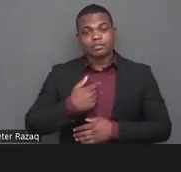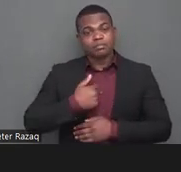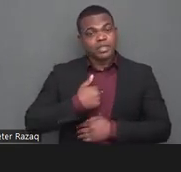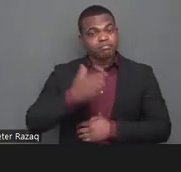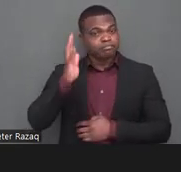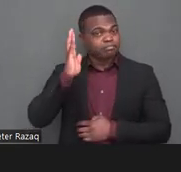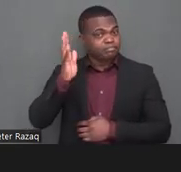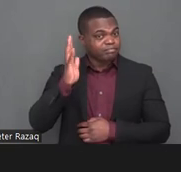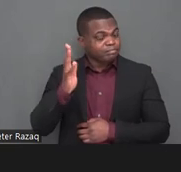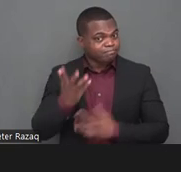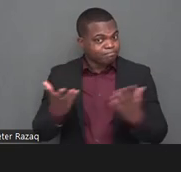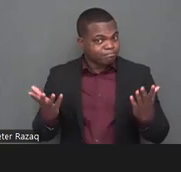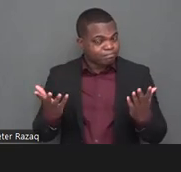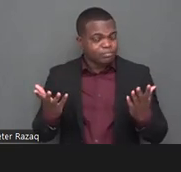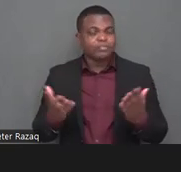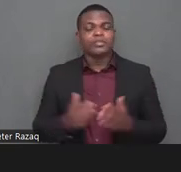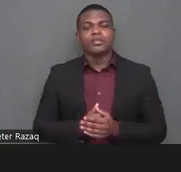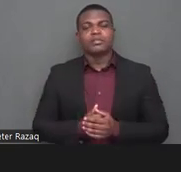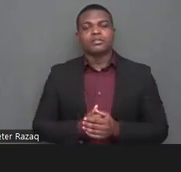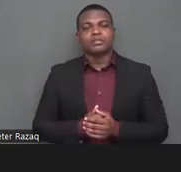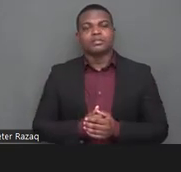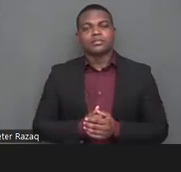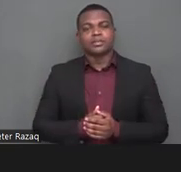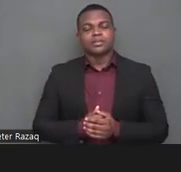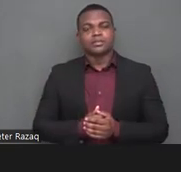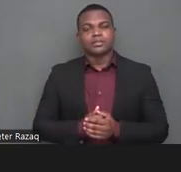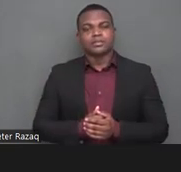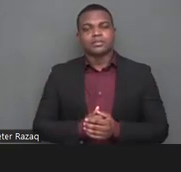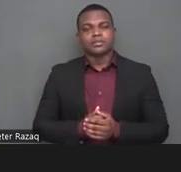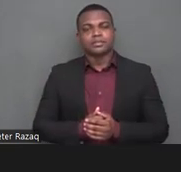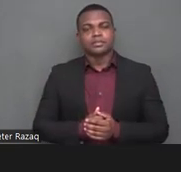uh